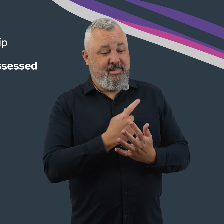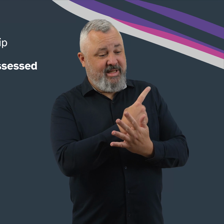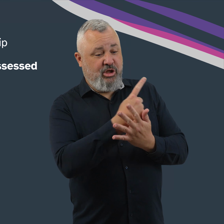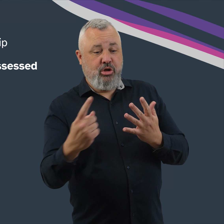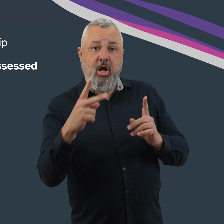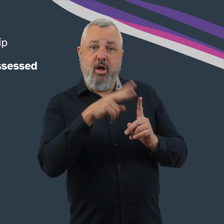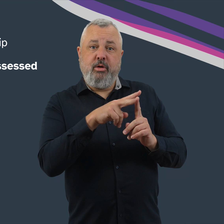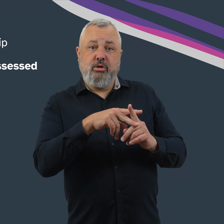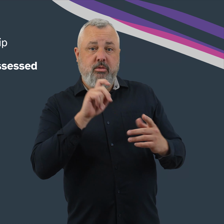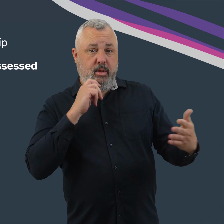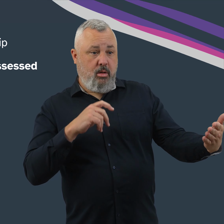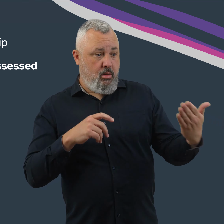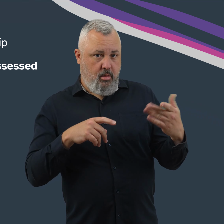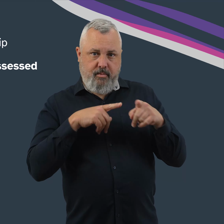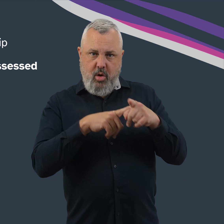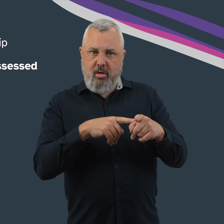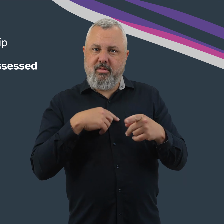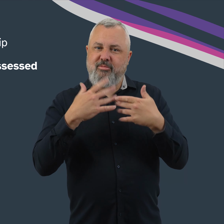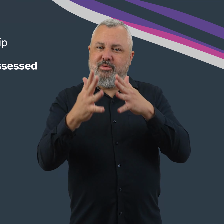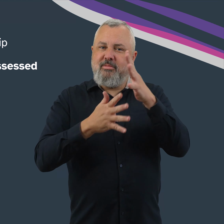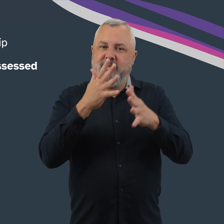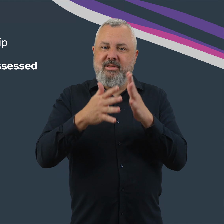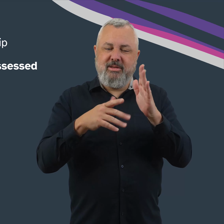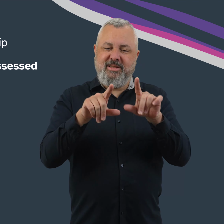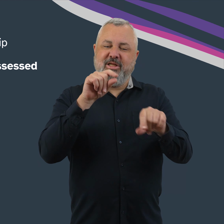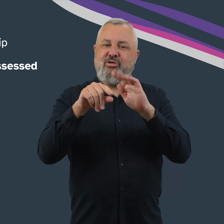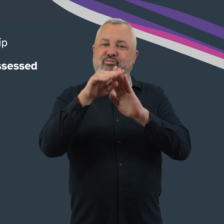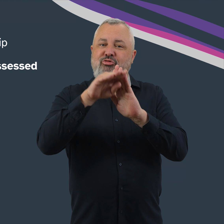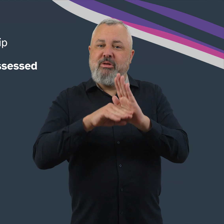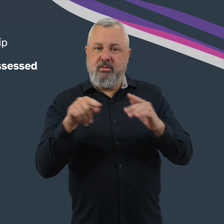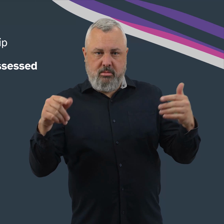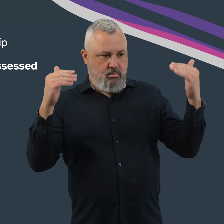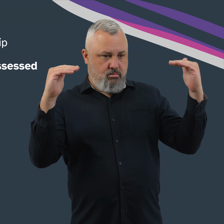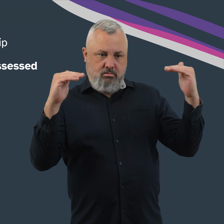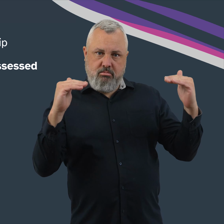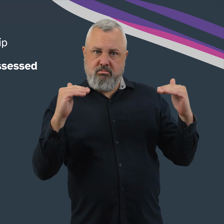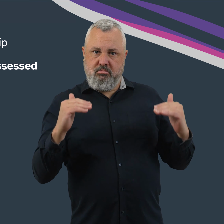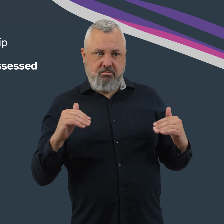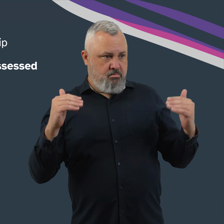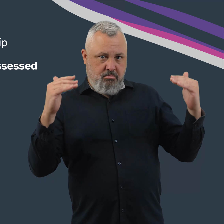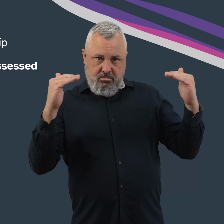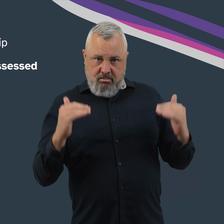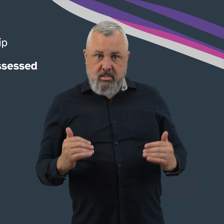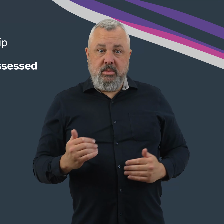Each application will be considered against the published selection criteria.